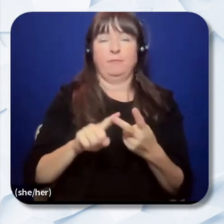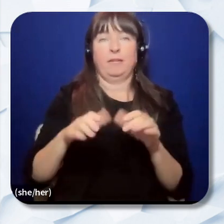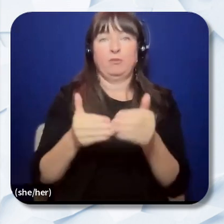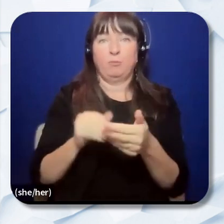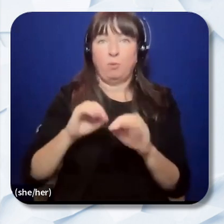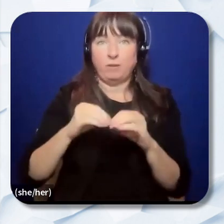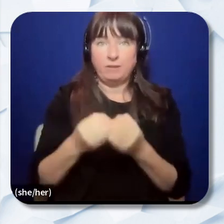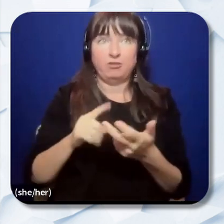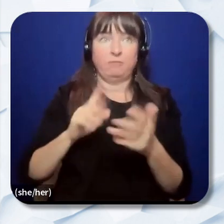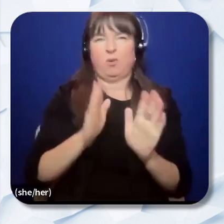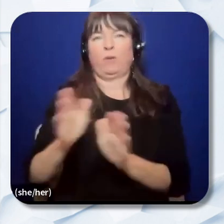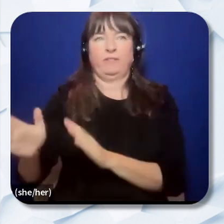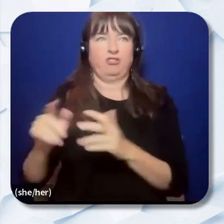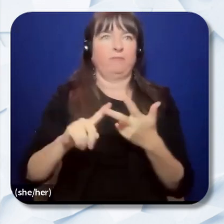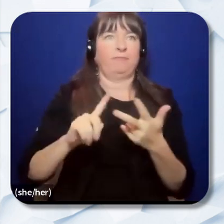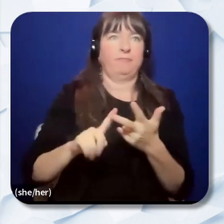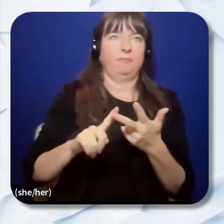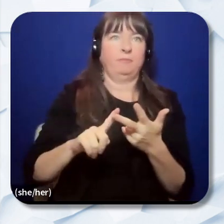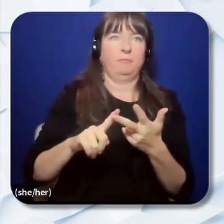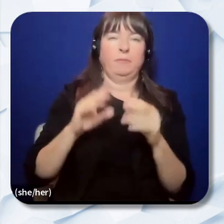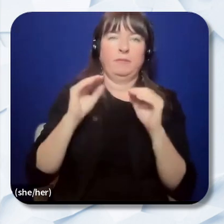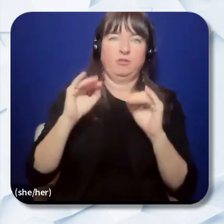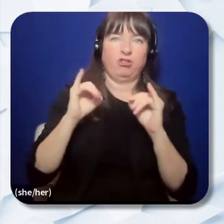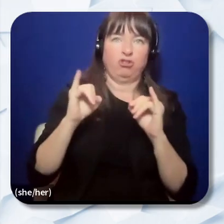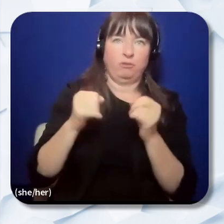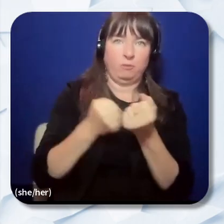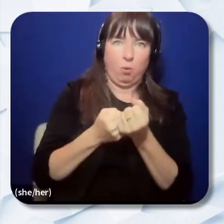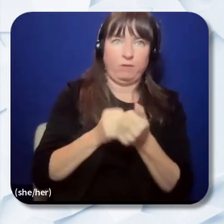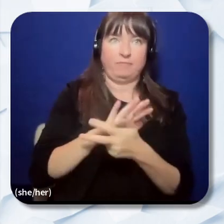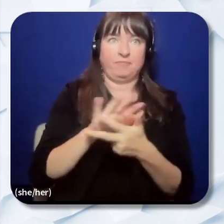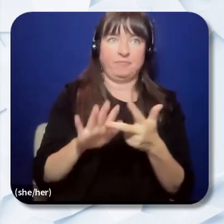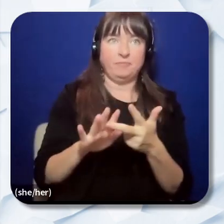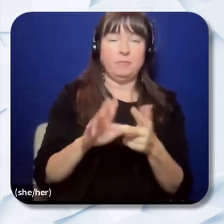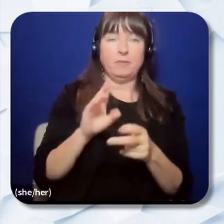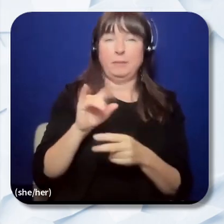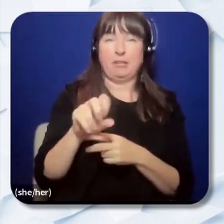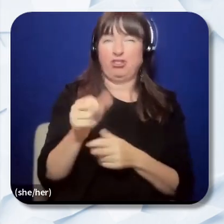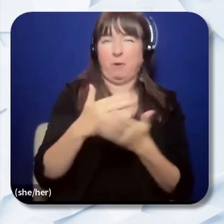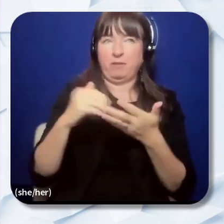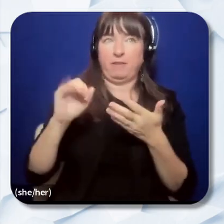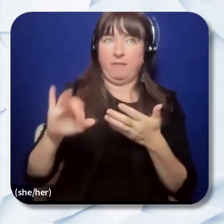and instructional support. The dimensions that support those domains include positive climate